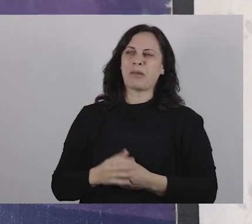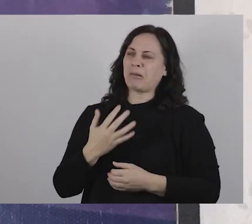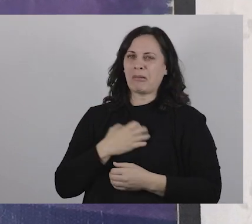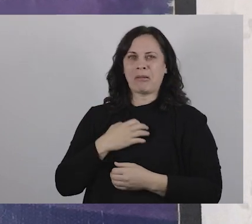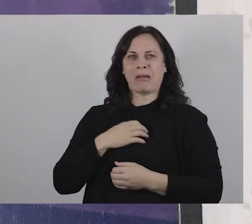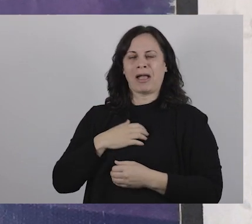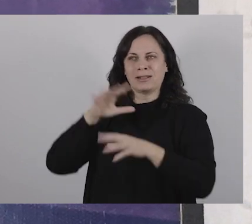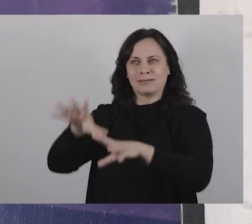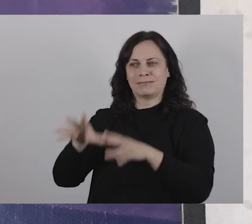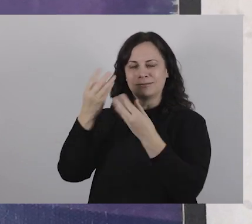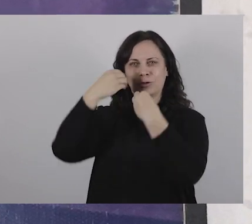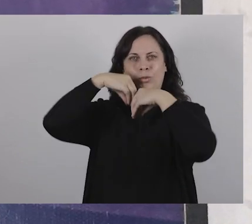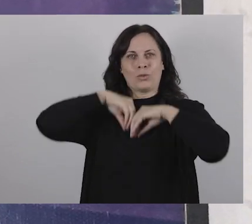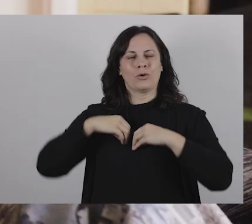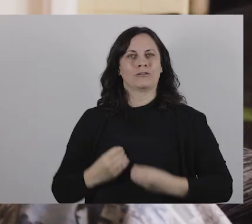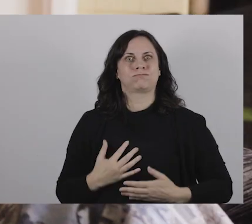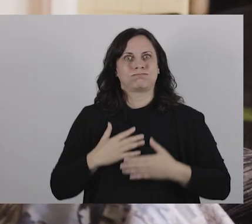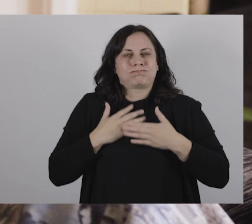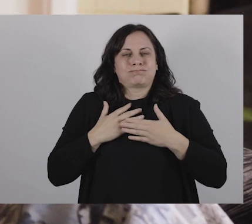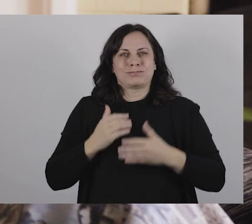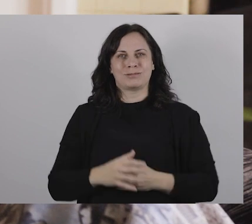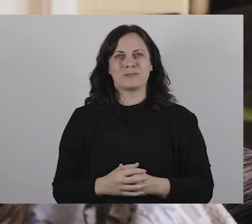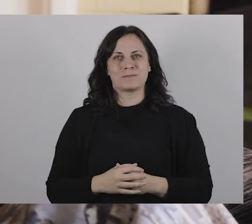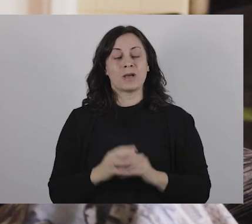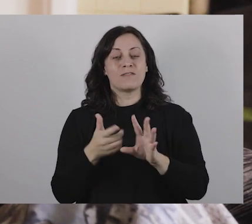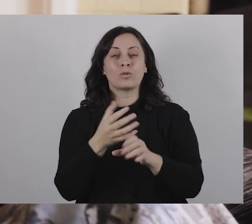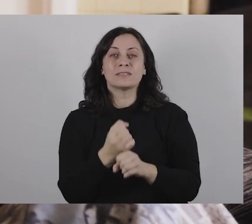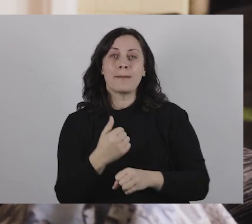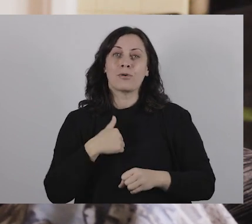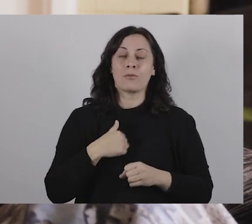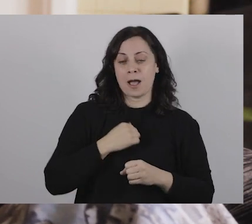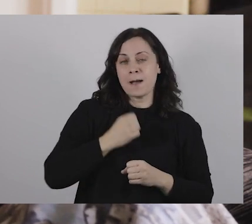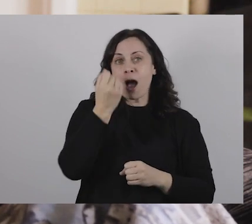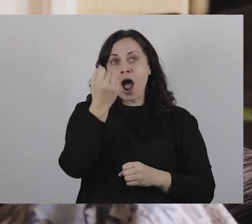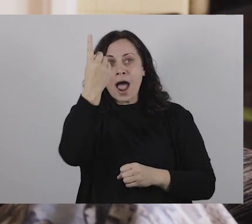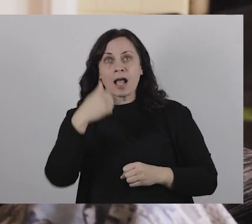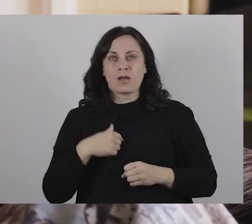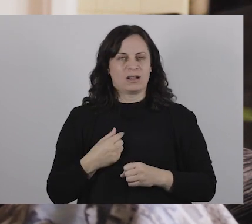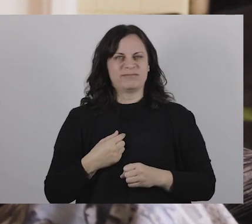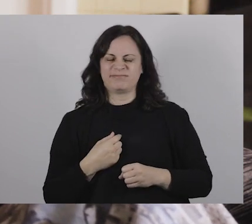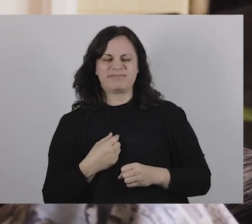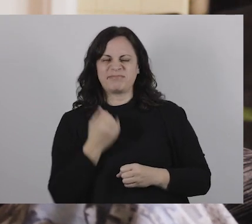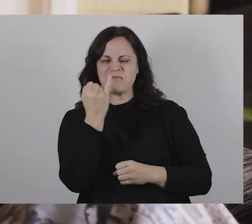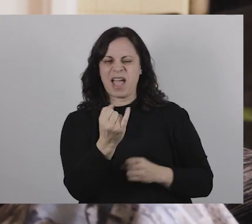and I guess I take inspiration from that. Like, I often will have an idea, and then convince myself it's really bad,